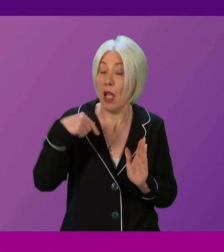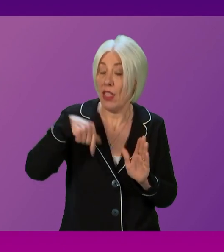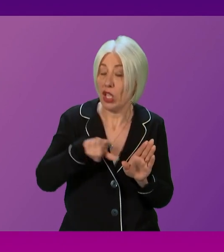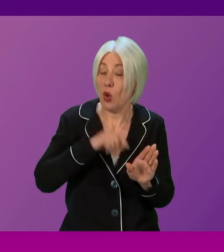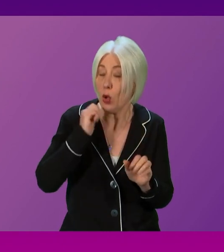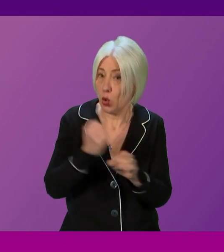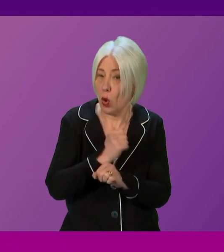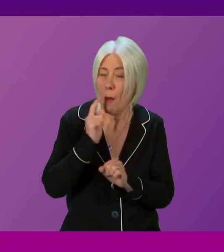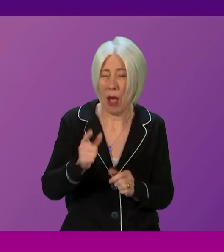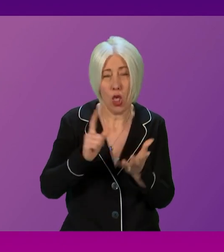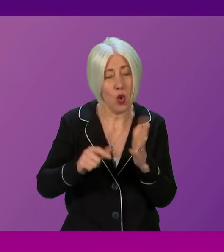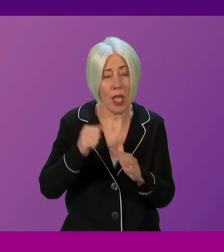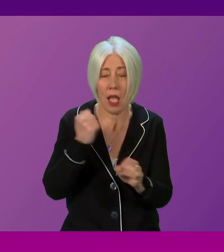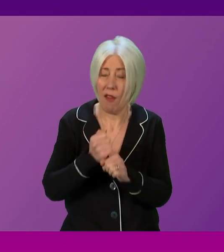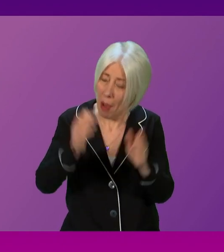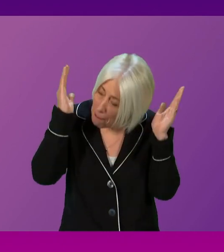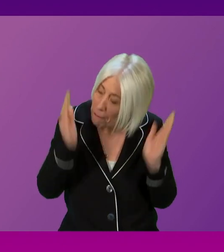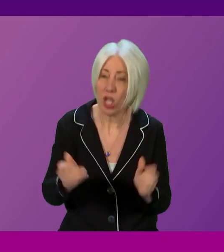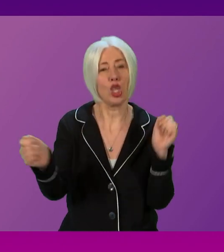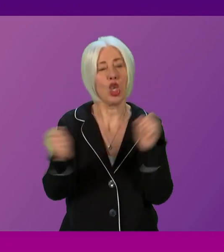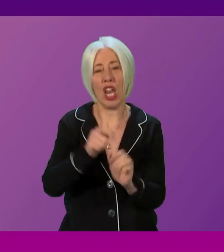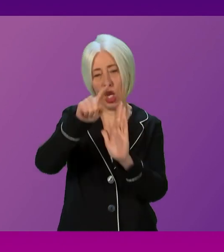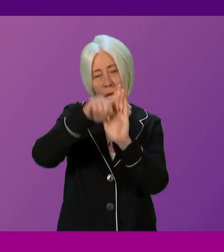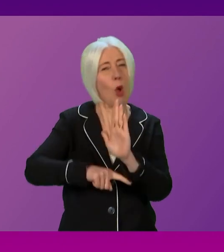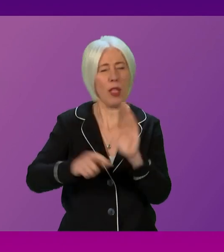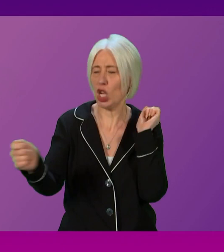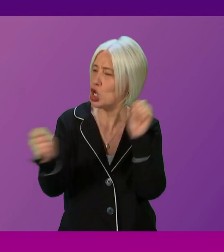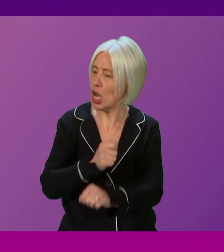the UK Government changes the policy of no recourse to public funds, so that we can